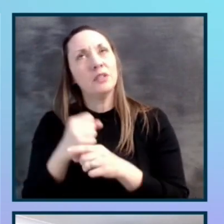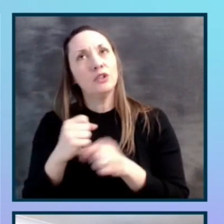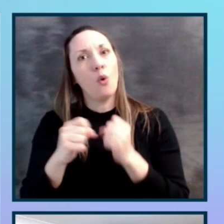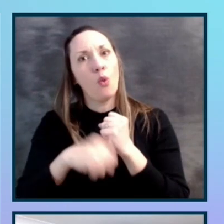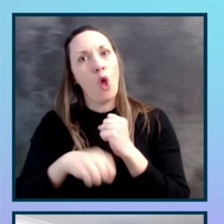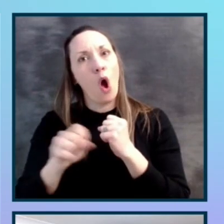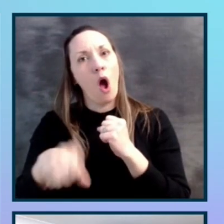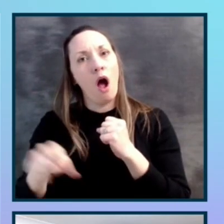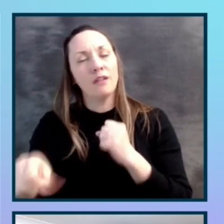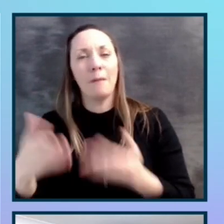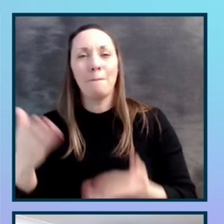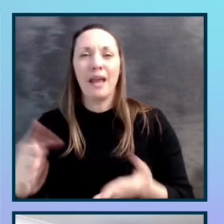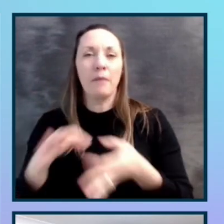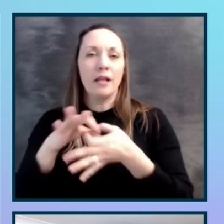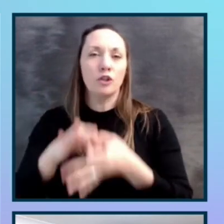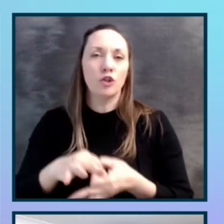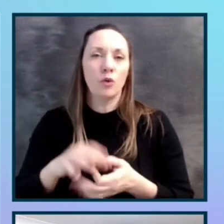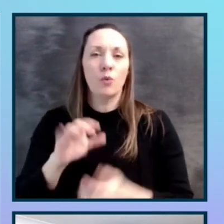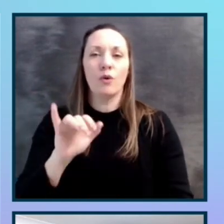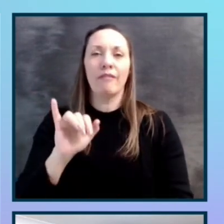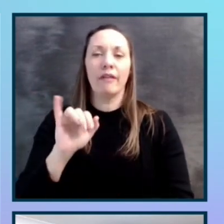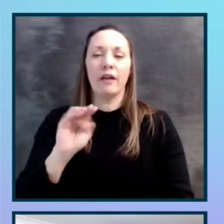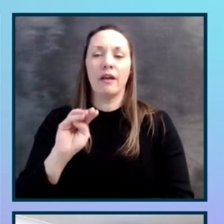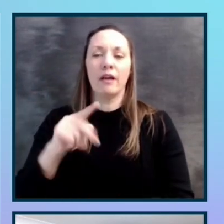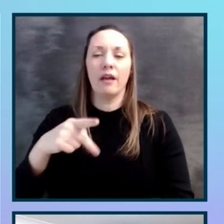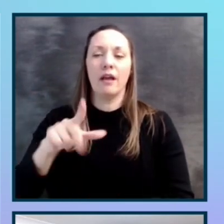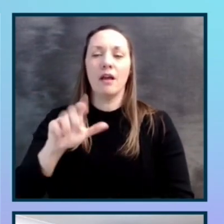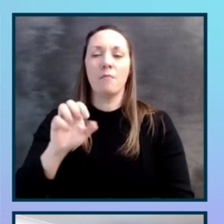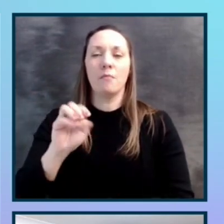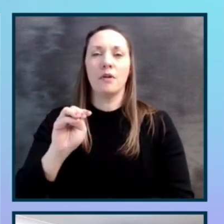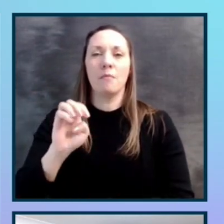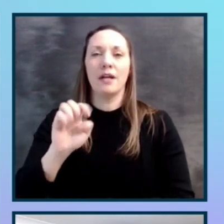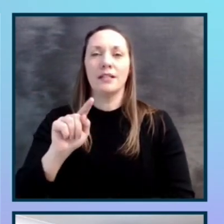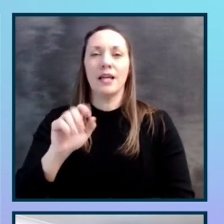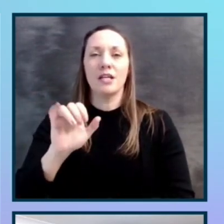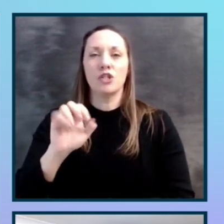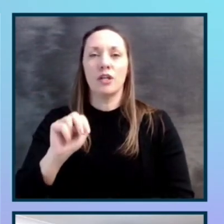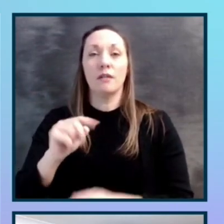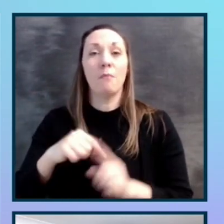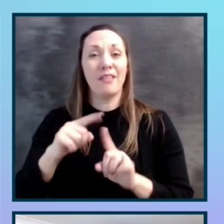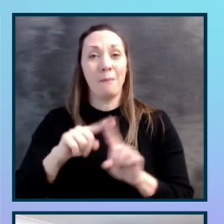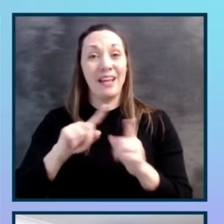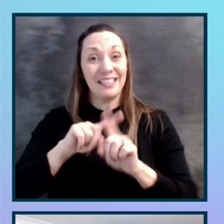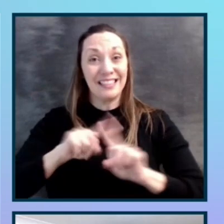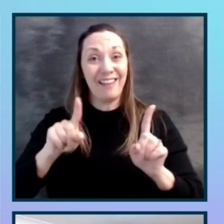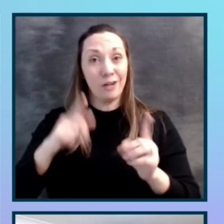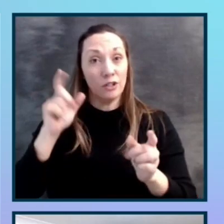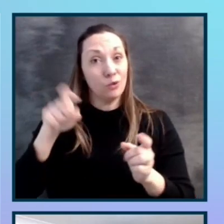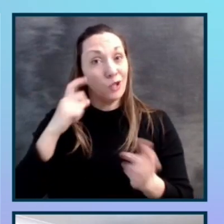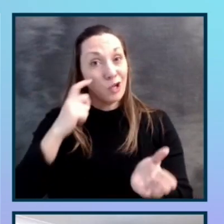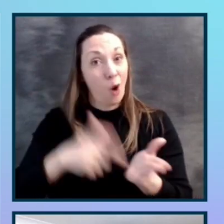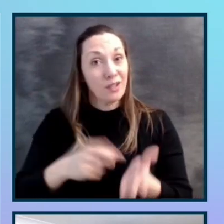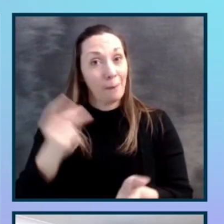with the implementation itself. But the big difference you would've noticed pretty much immediately 'cause the no rate change only